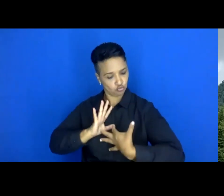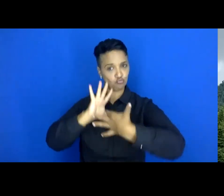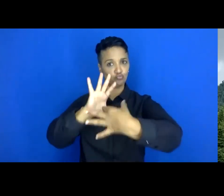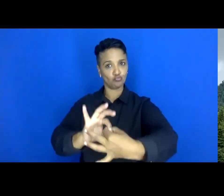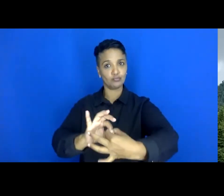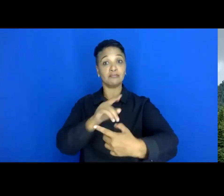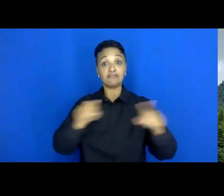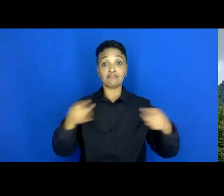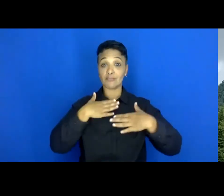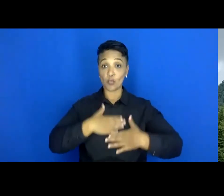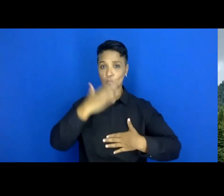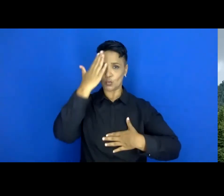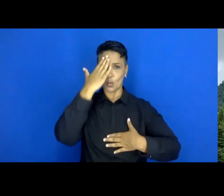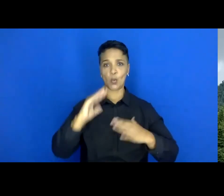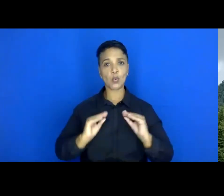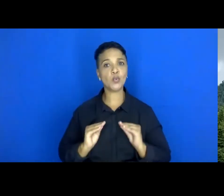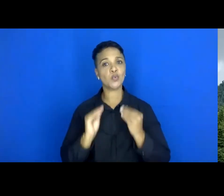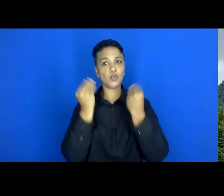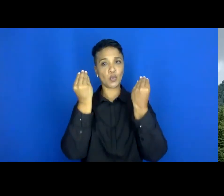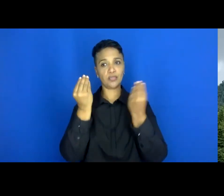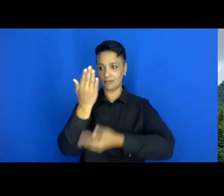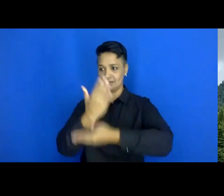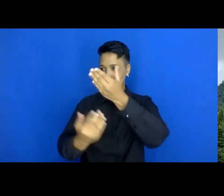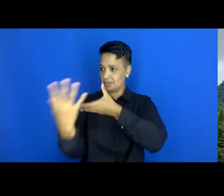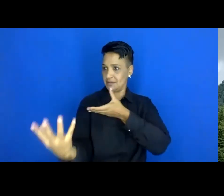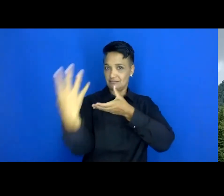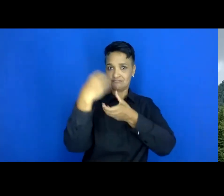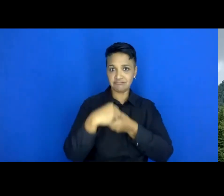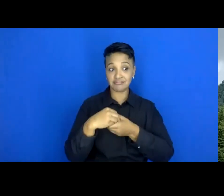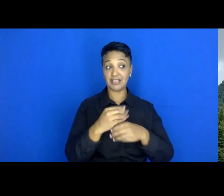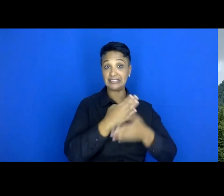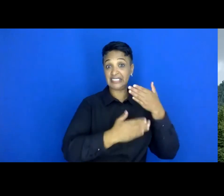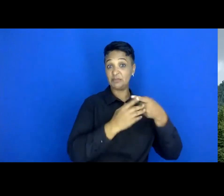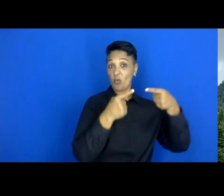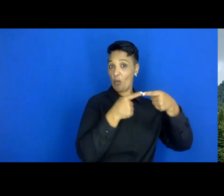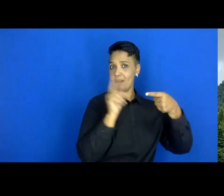participation on disability issues but on all issues so so thank you again for your partnership